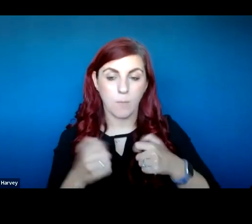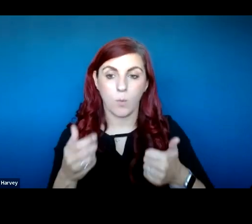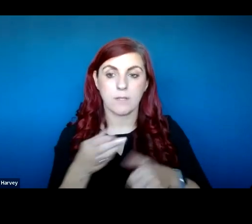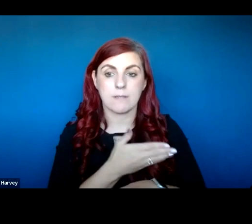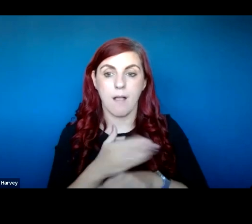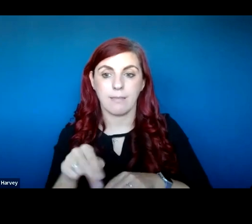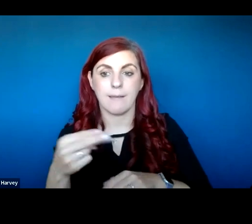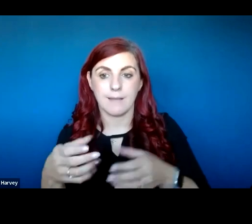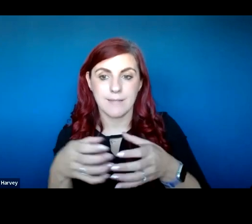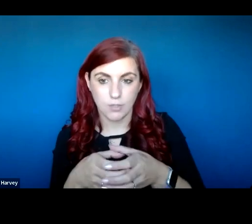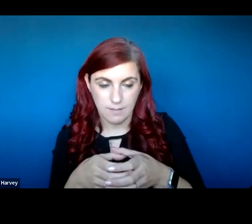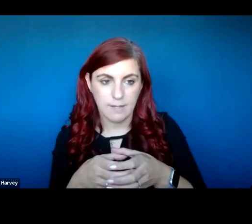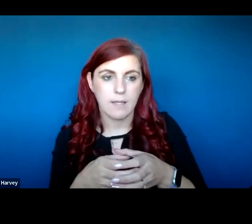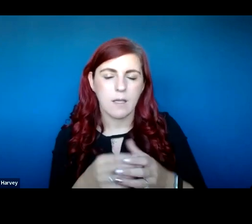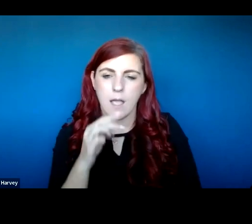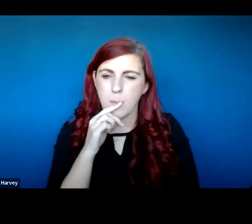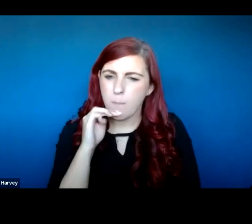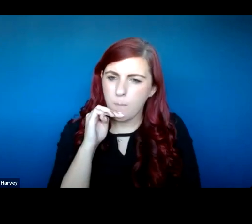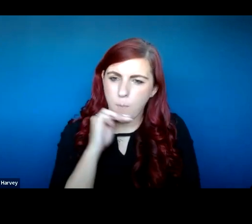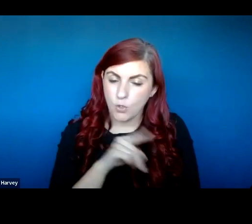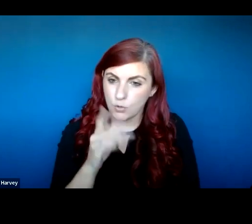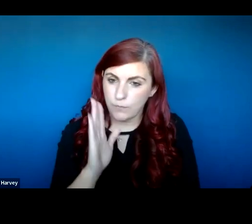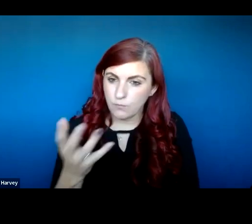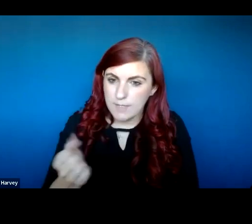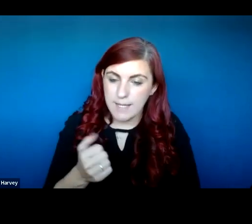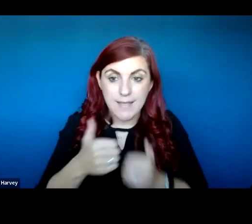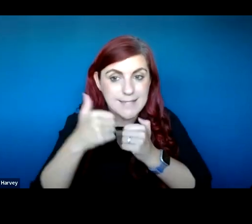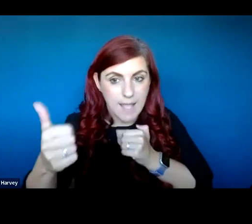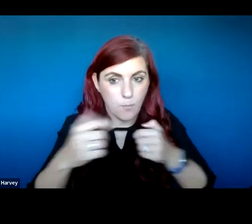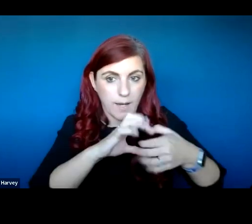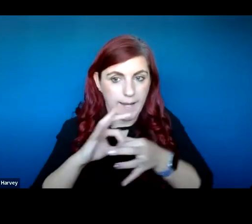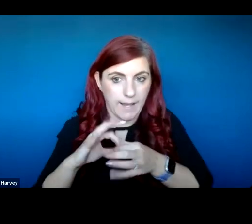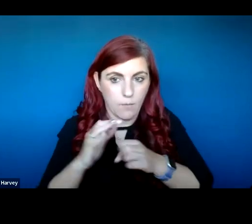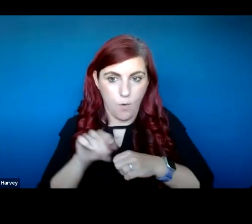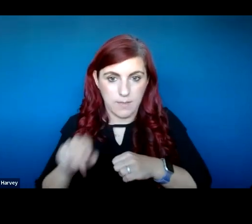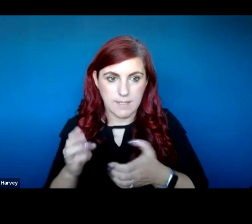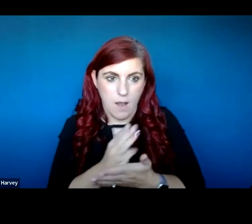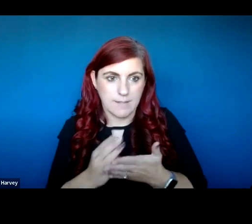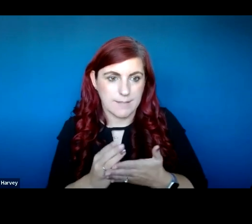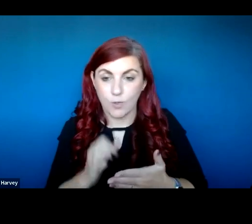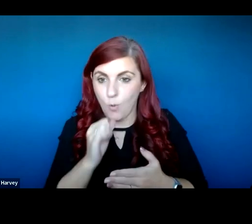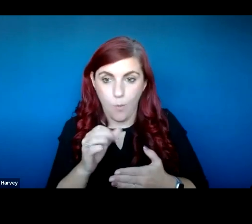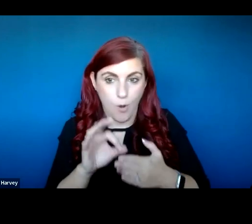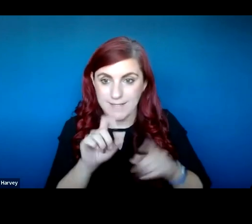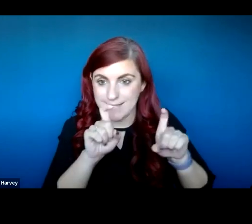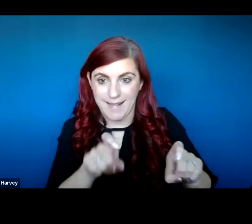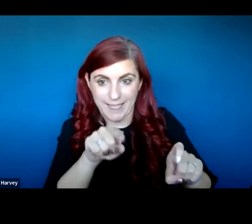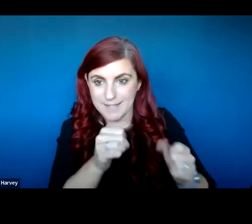really important that you've been e-mailed a separate link for the consultation session, so there's no point staying in this meeting room, but what